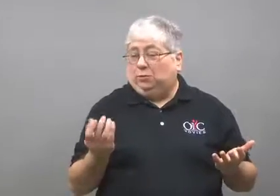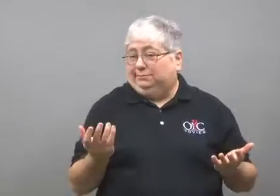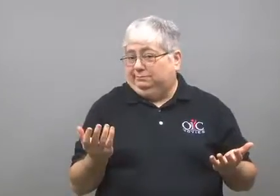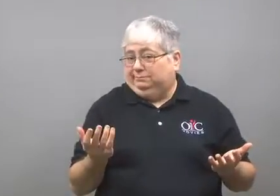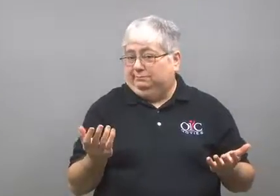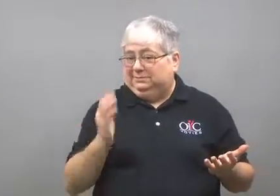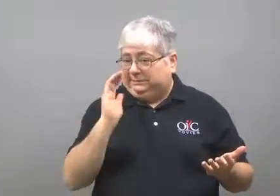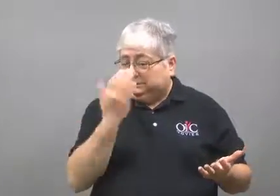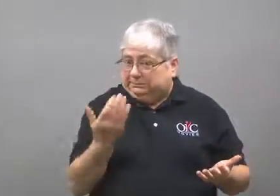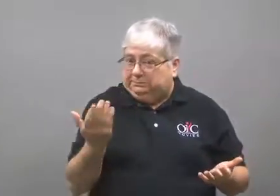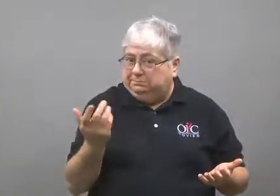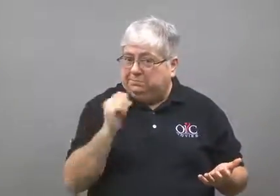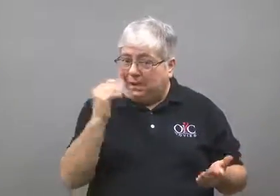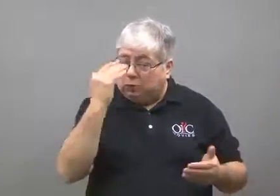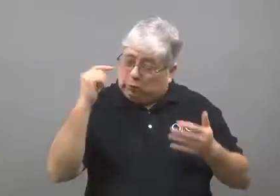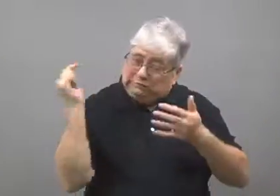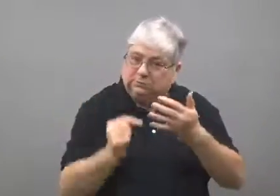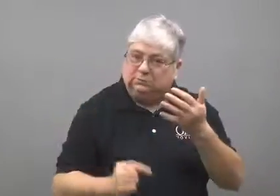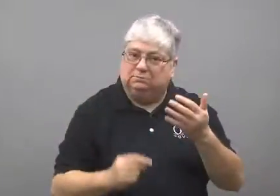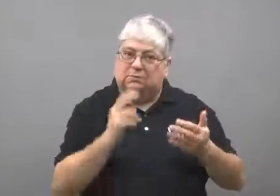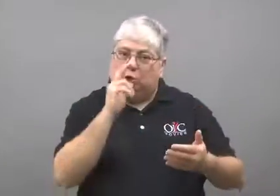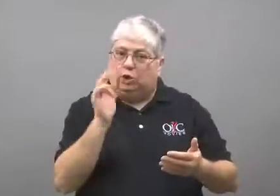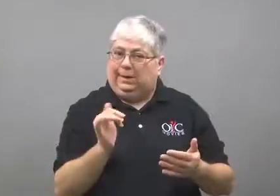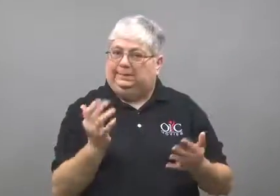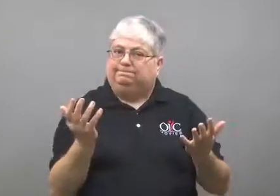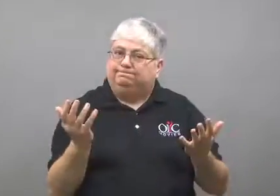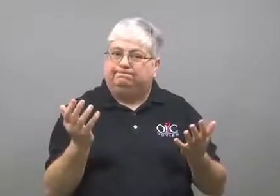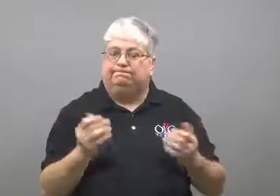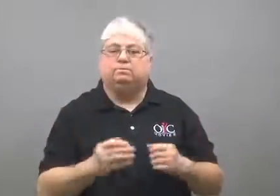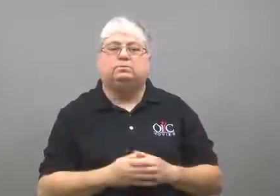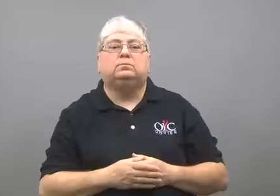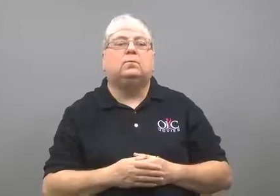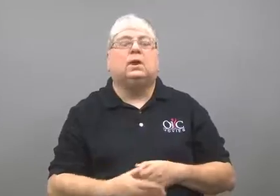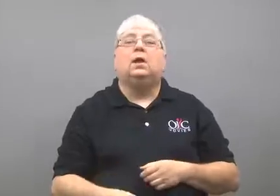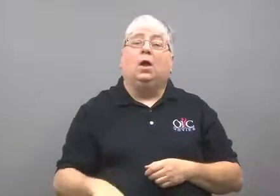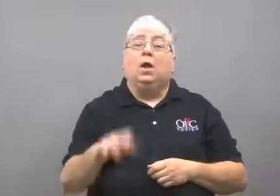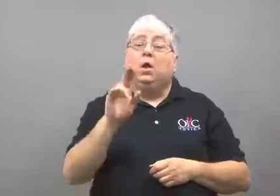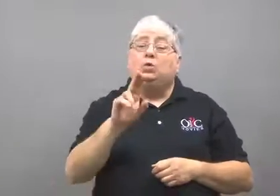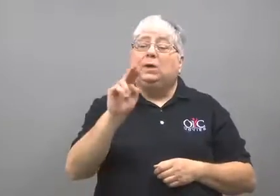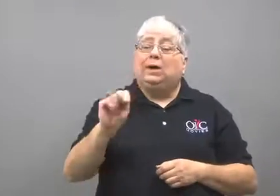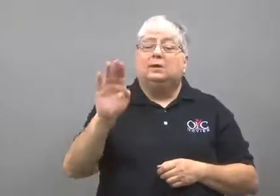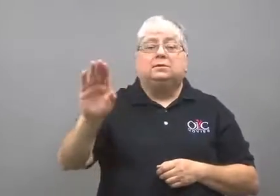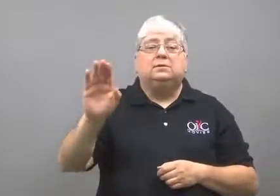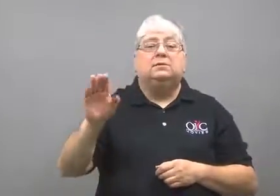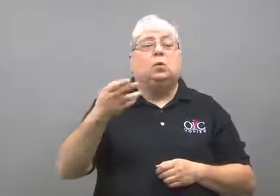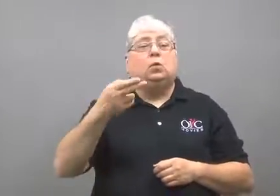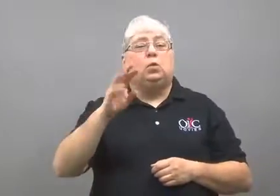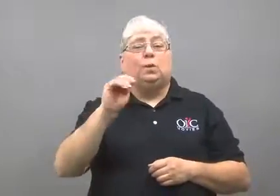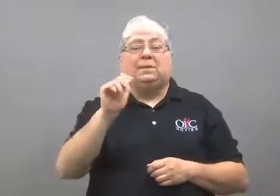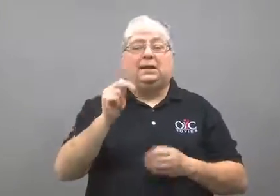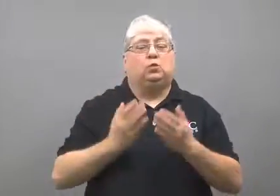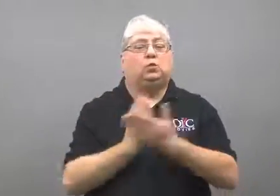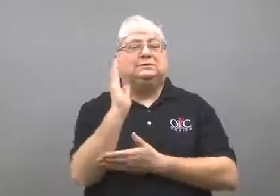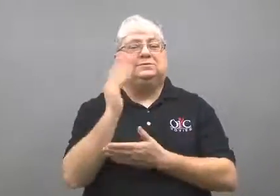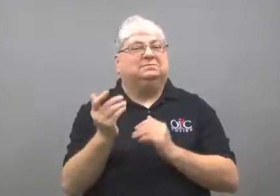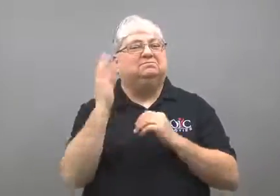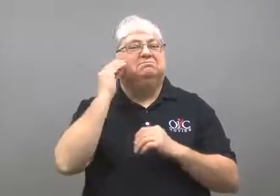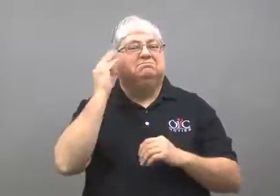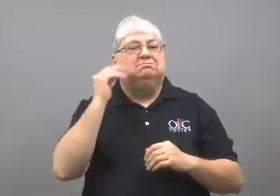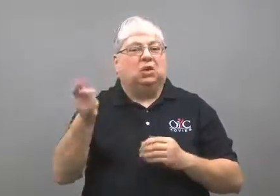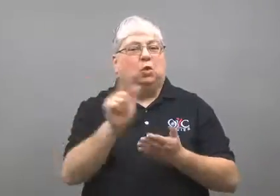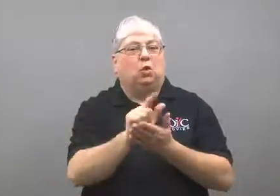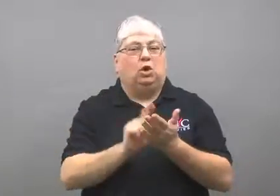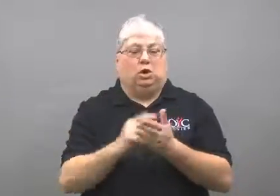So apparently he didn't know the full scope of what was happening.